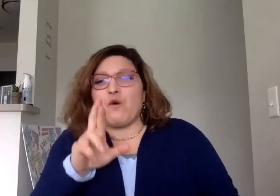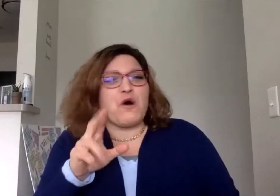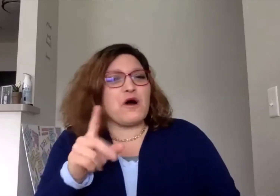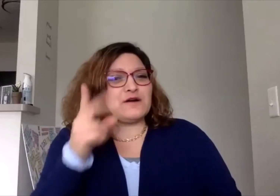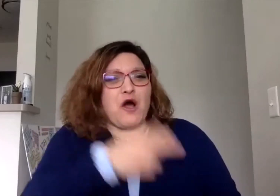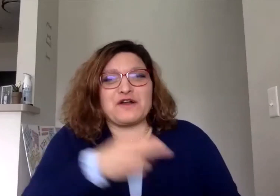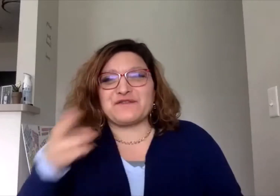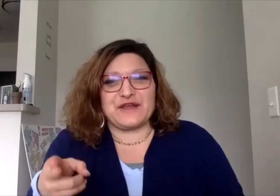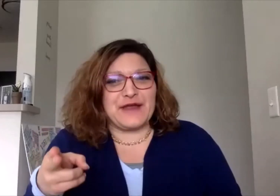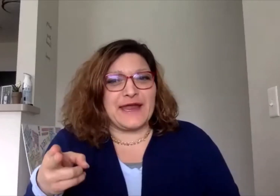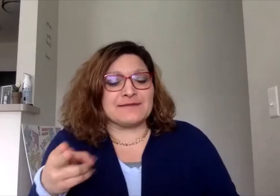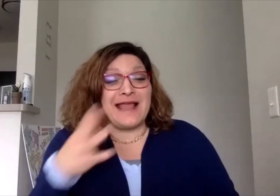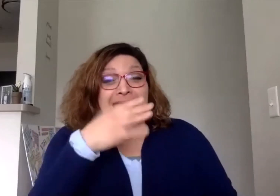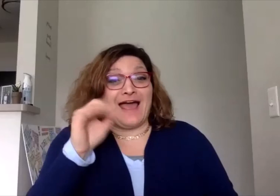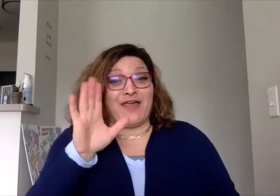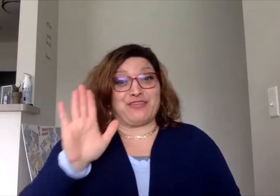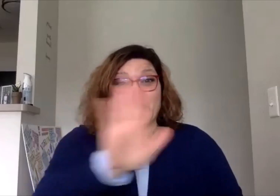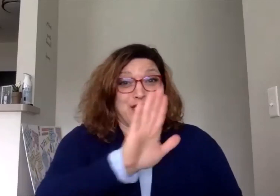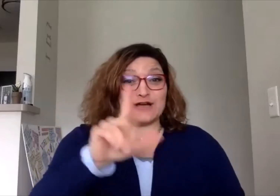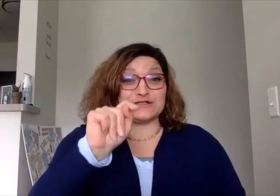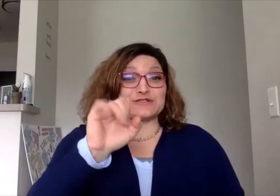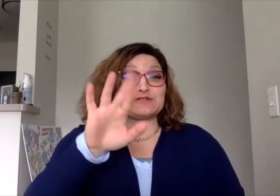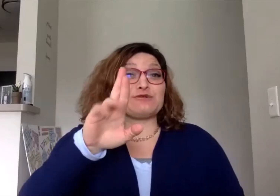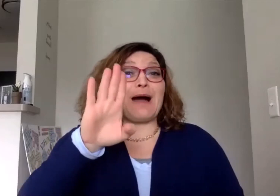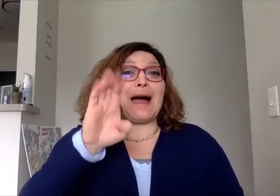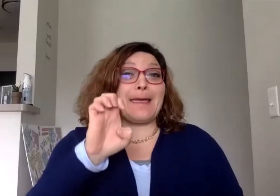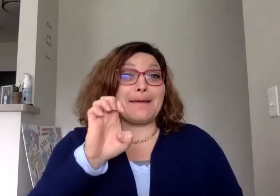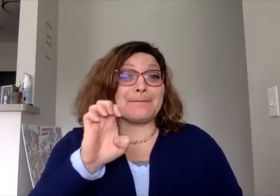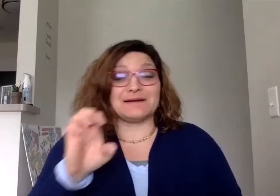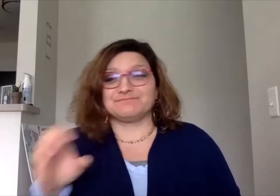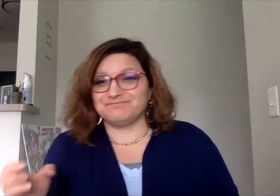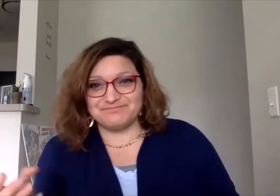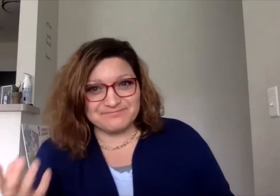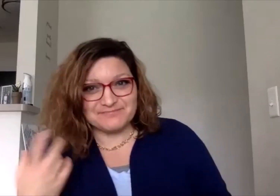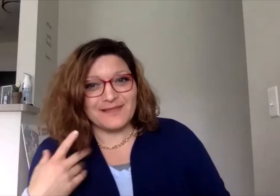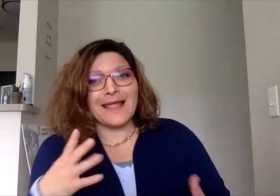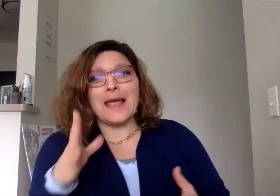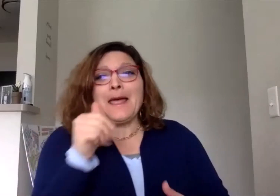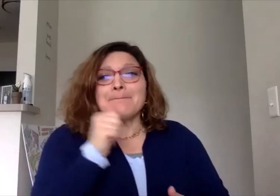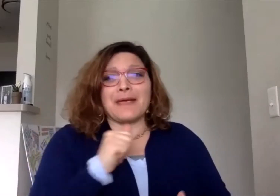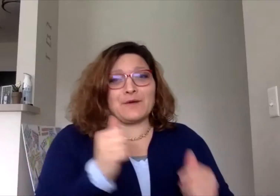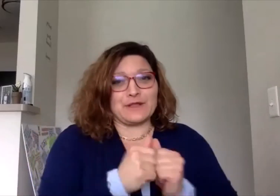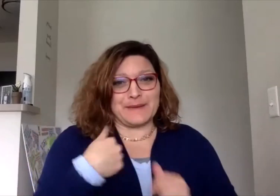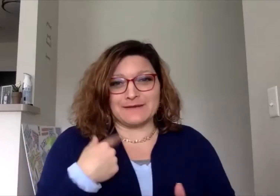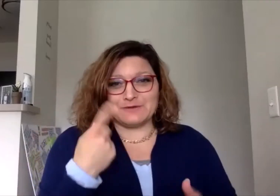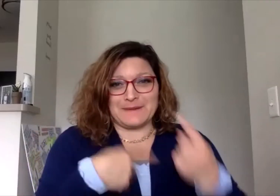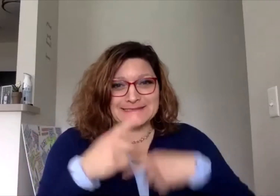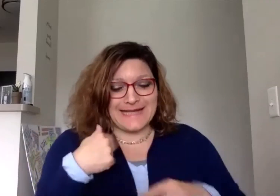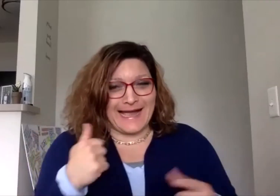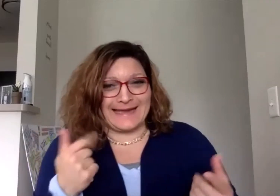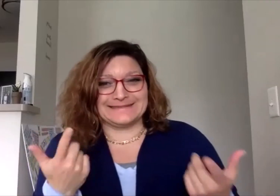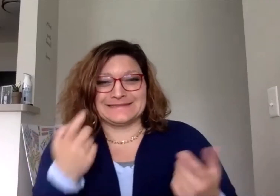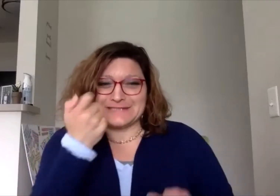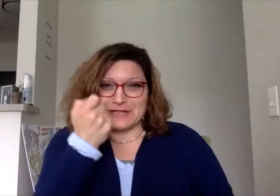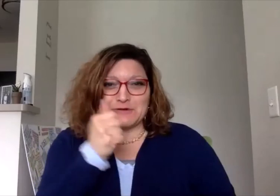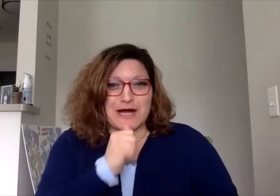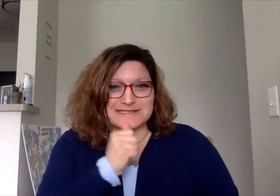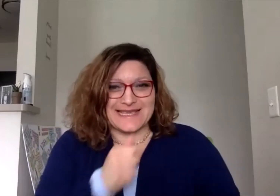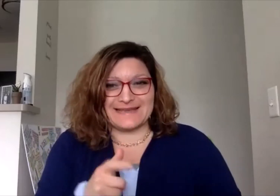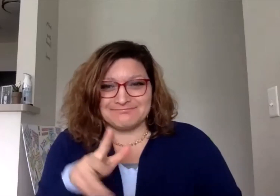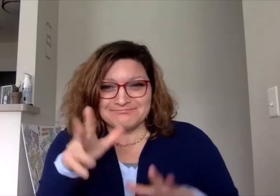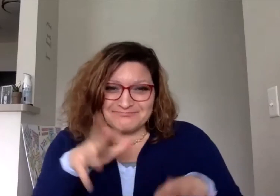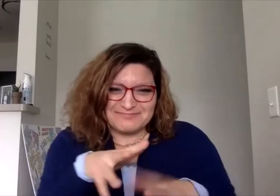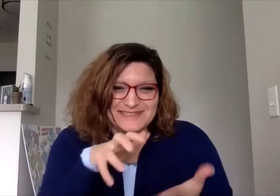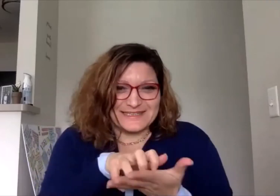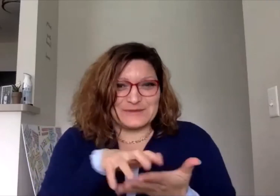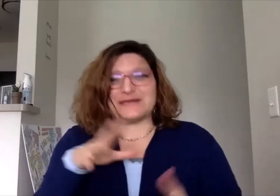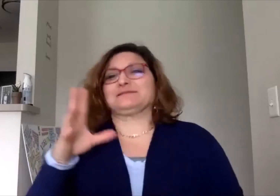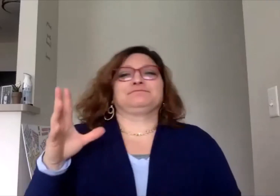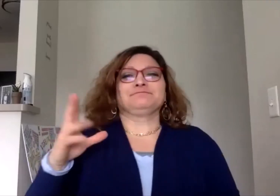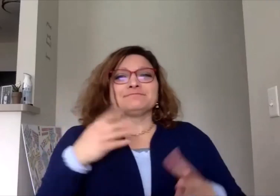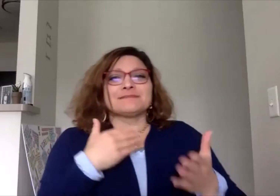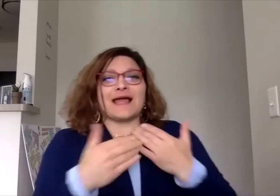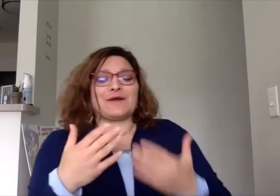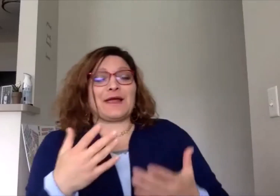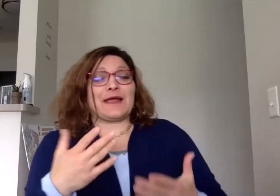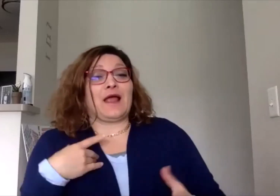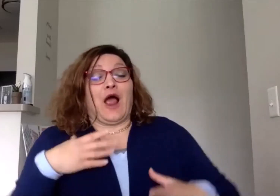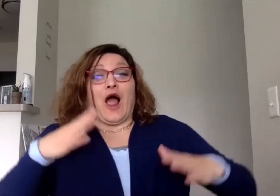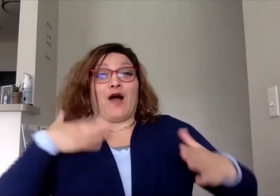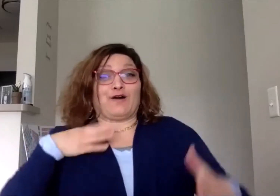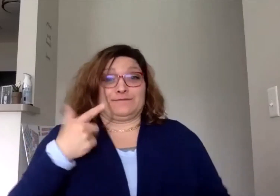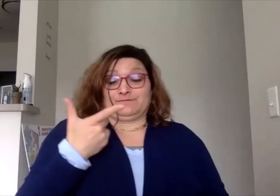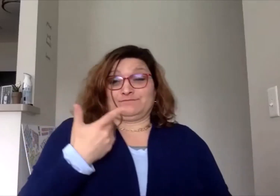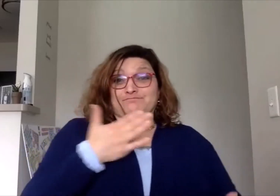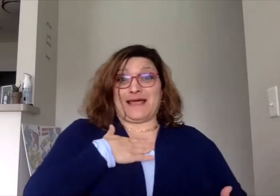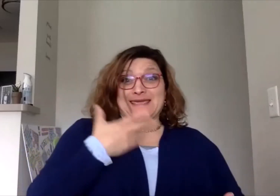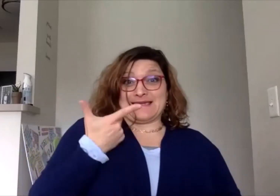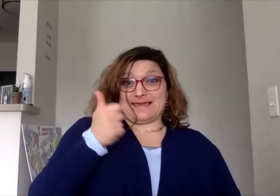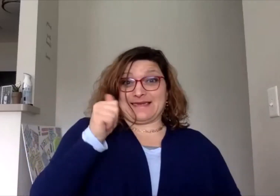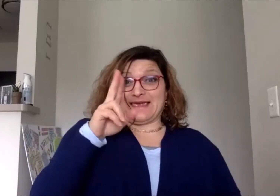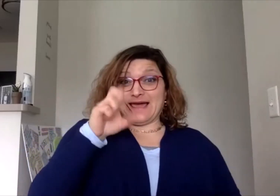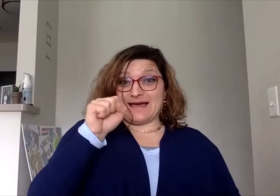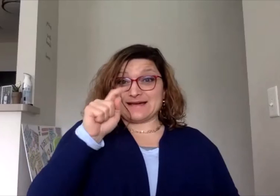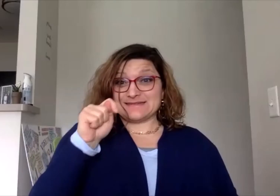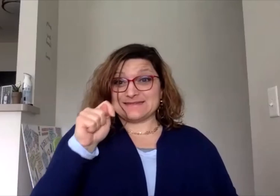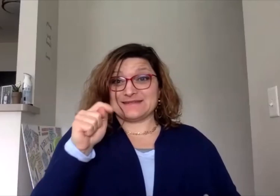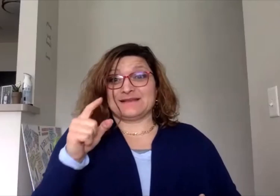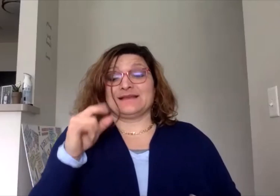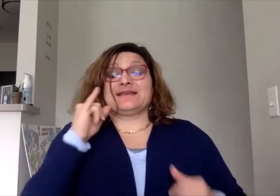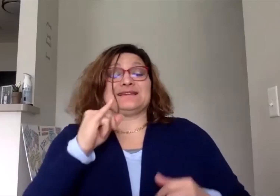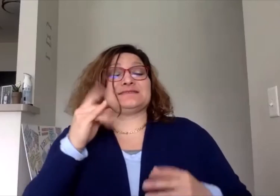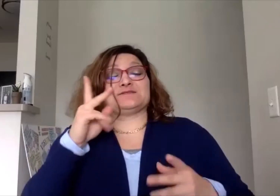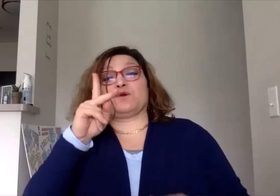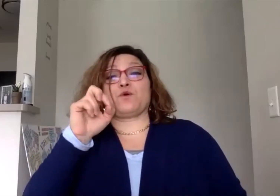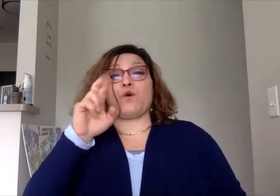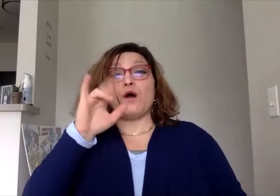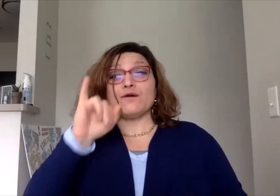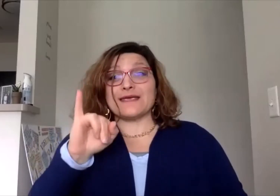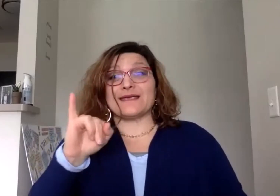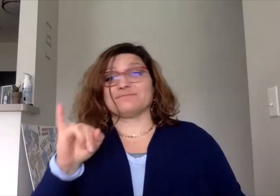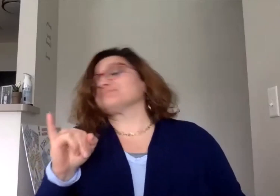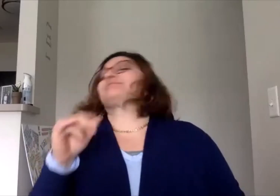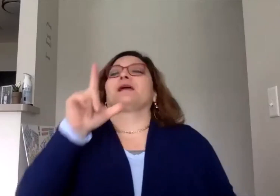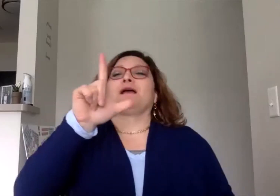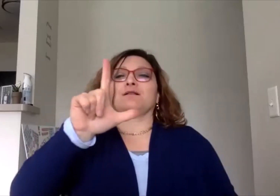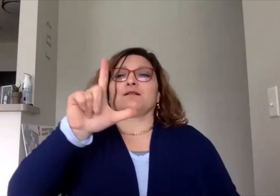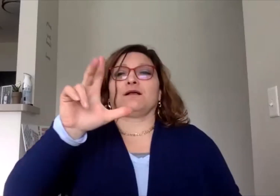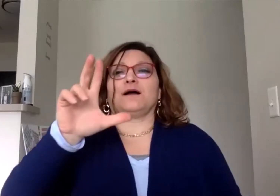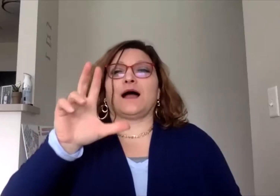or hard of hearing and their tribe. Bare with me with my sign, it's a little rusty.